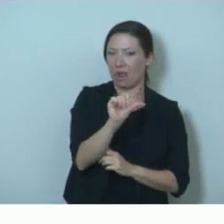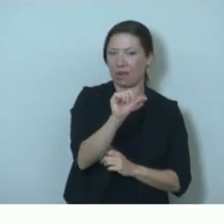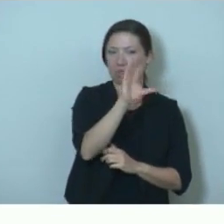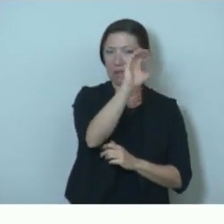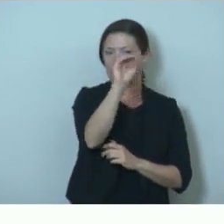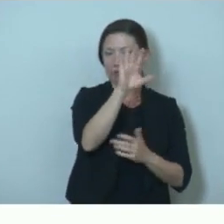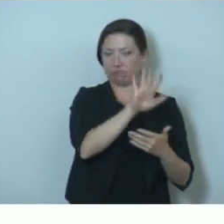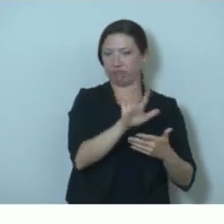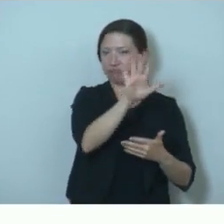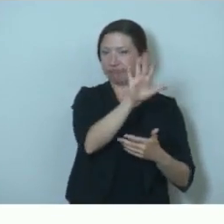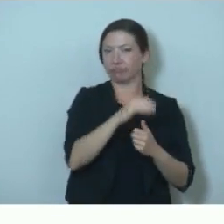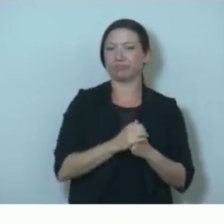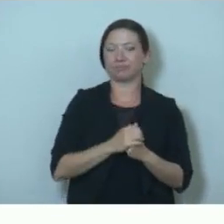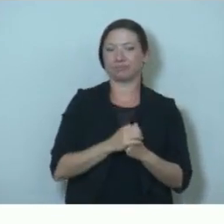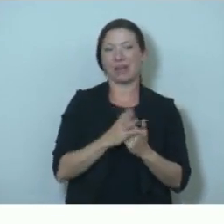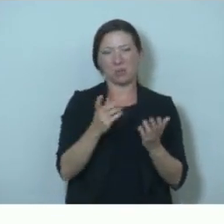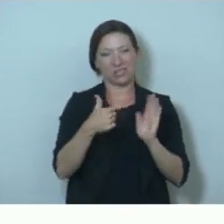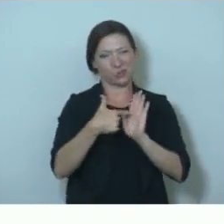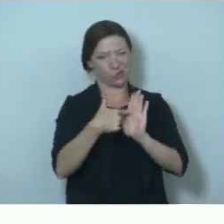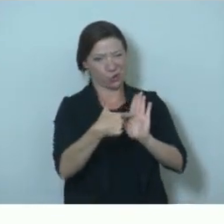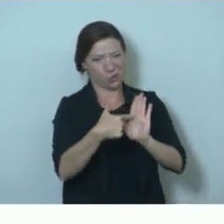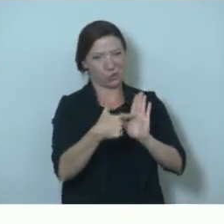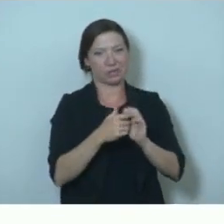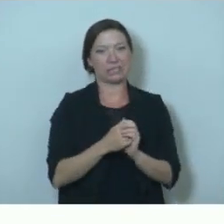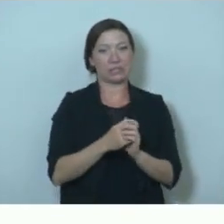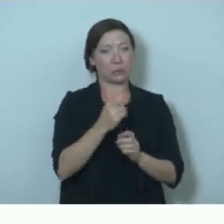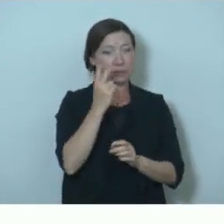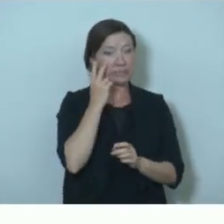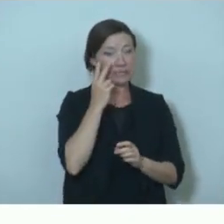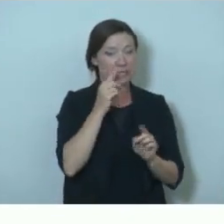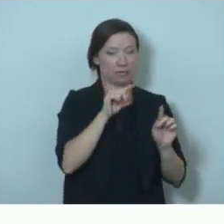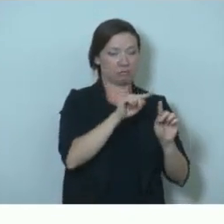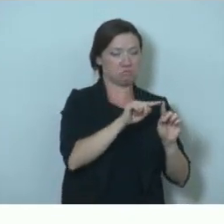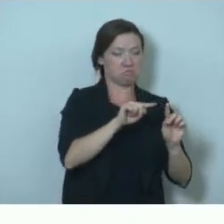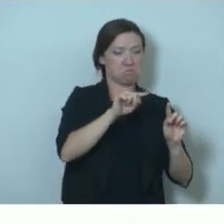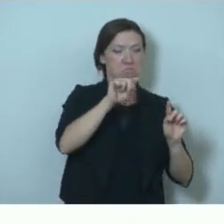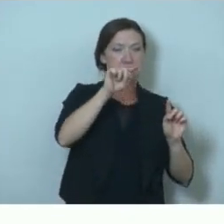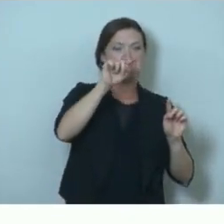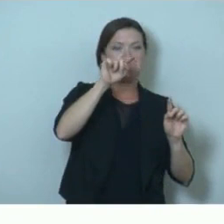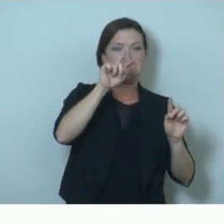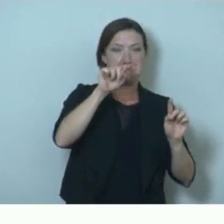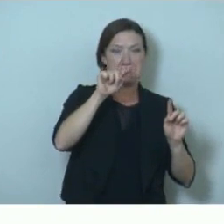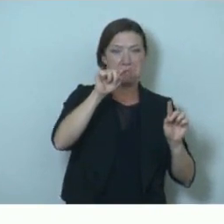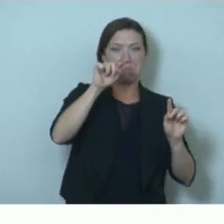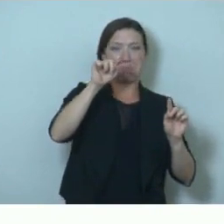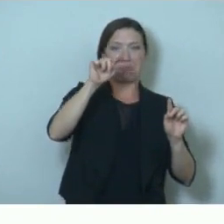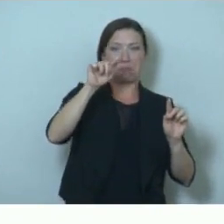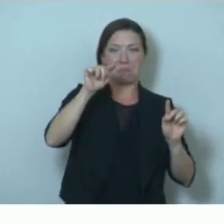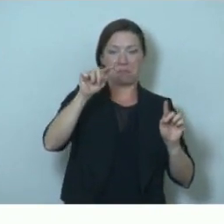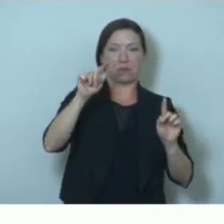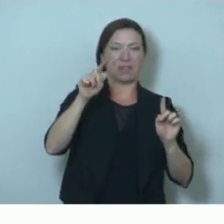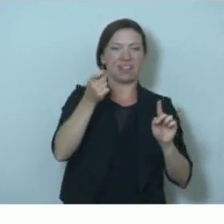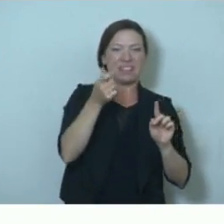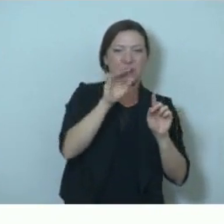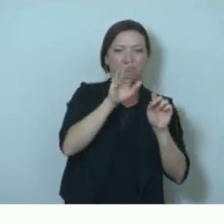TWO THINGS ABOUT THIS SLIDE AND THAT I WANT TO PUNT OUT. NUMBER ONE IS STILL SEEMS LOOK IT IS GOING UP.